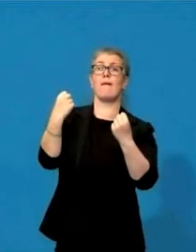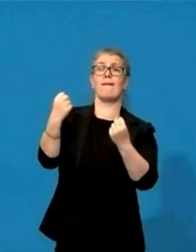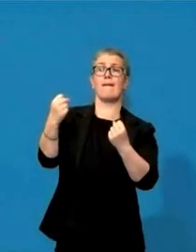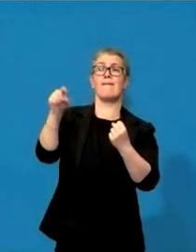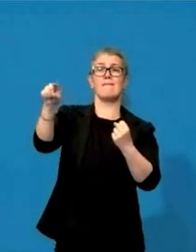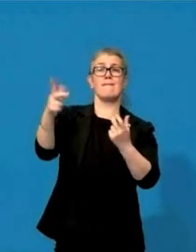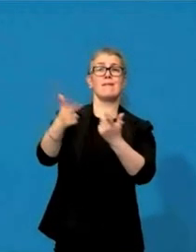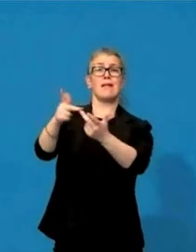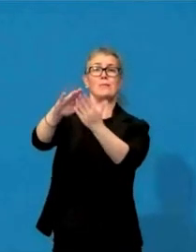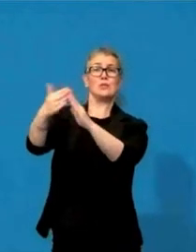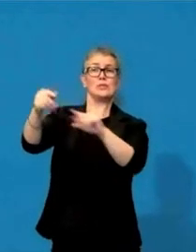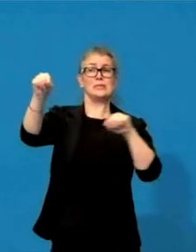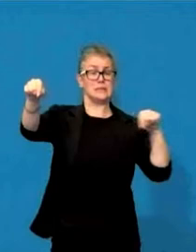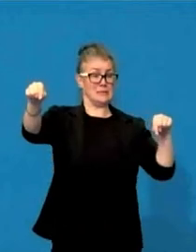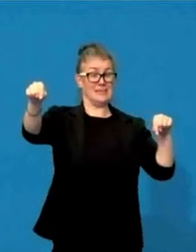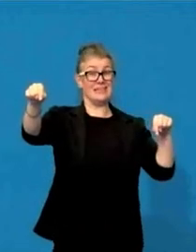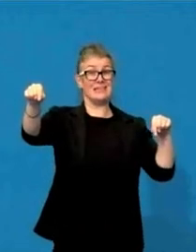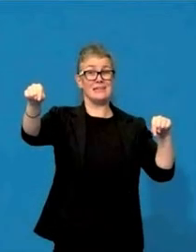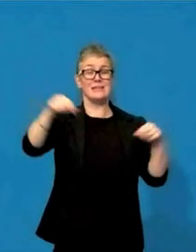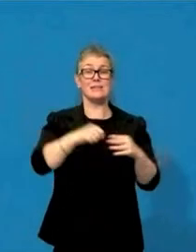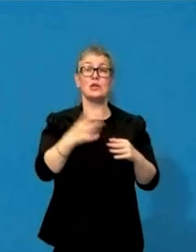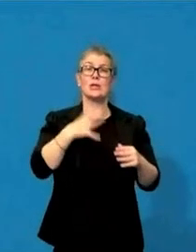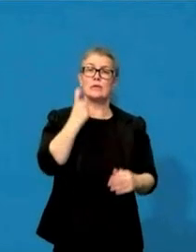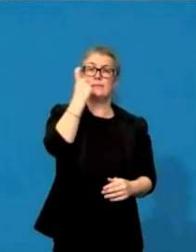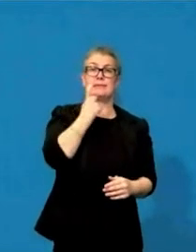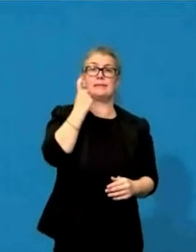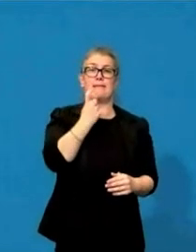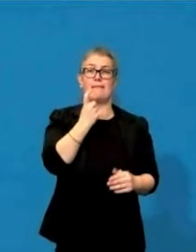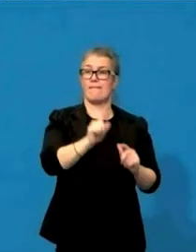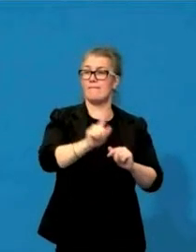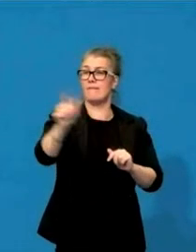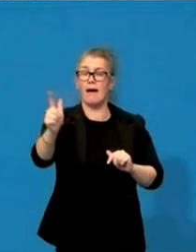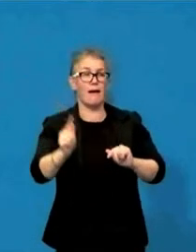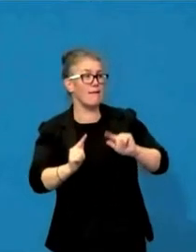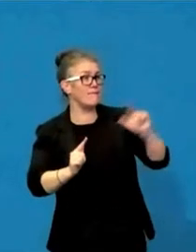So, you know, they got to take into consideration the distance when we're talking